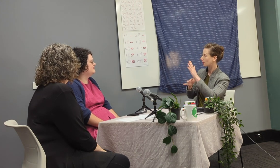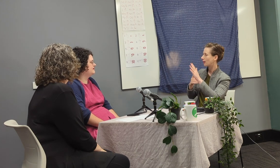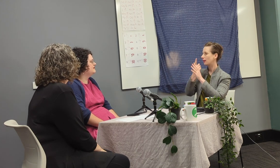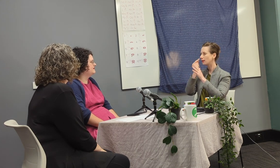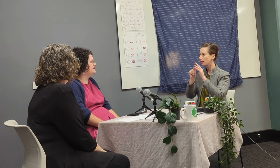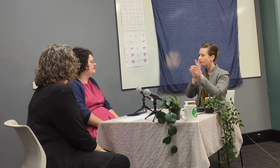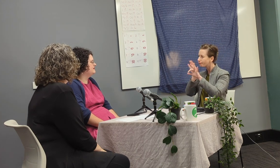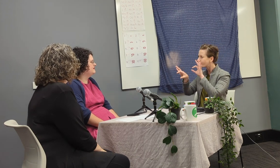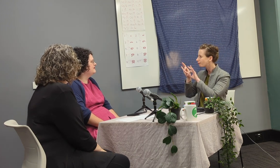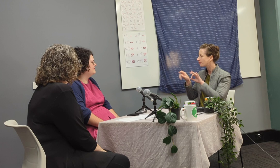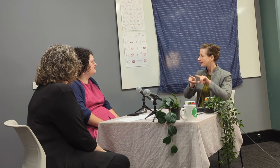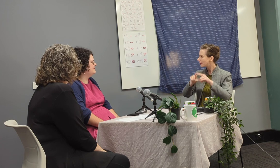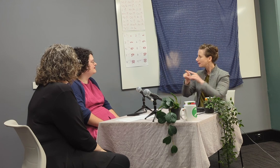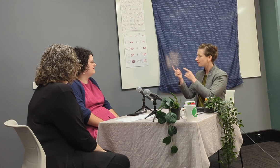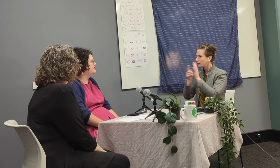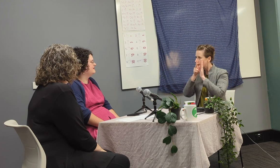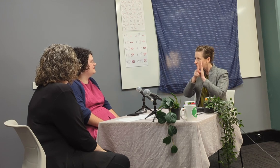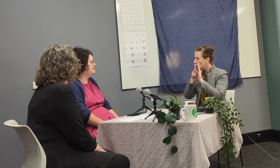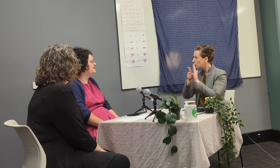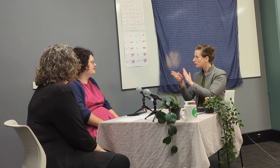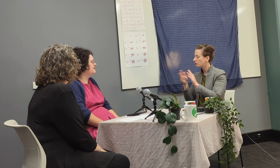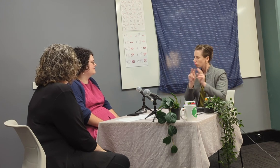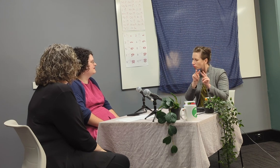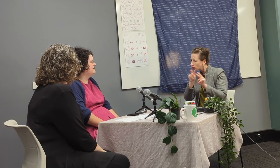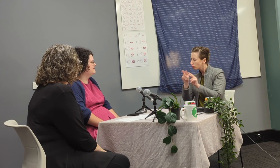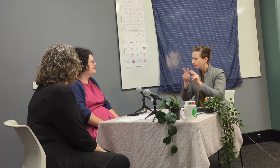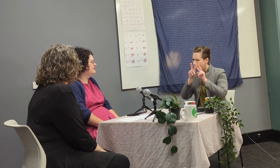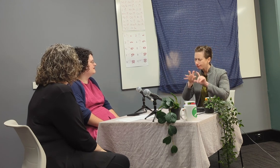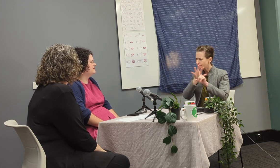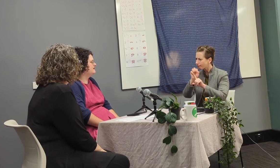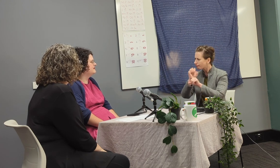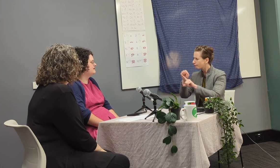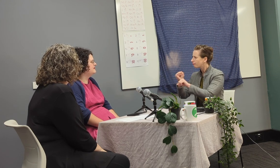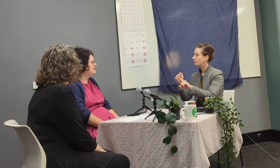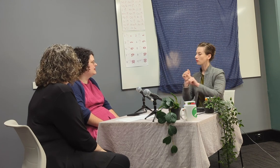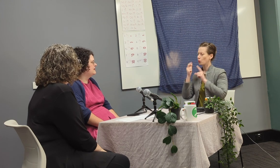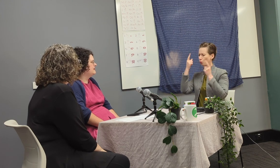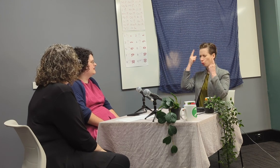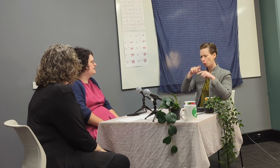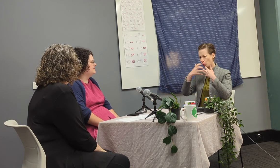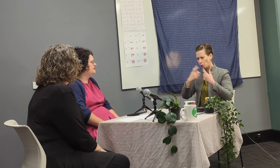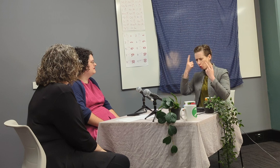enough to do research into Auslan and be able to select different elements and recognise